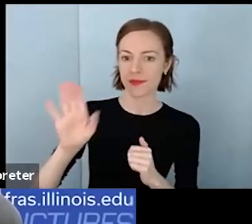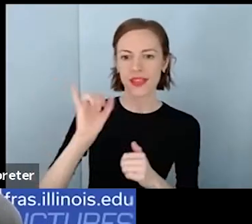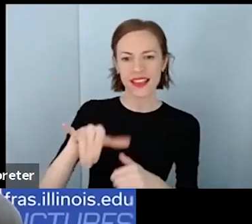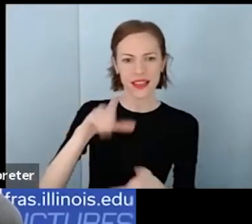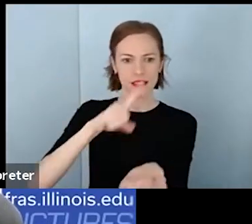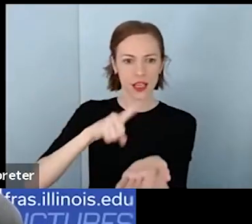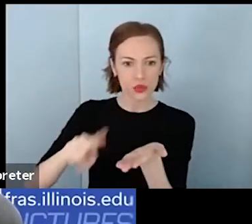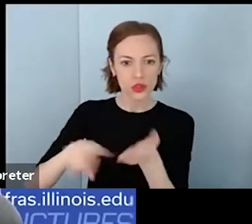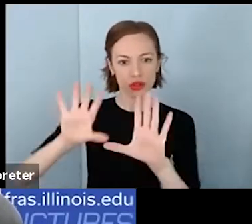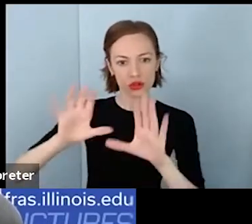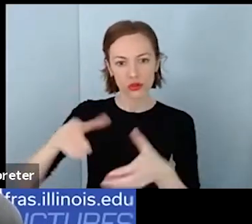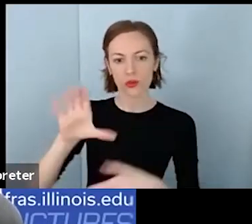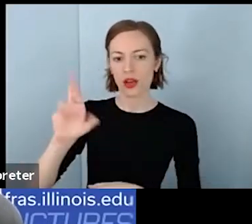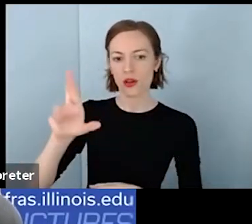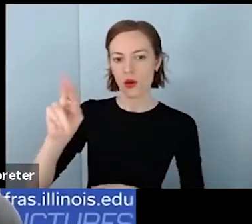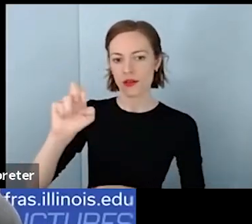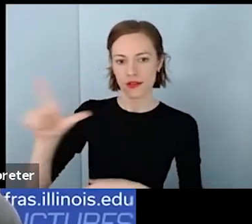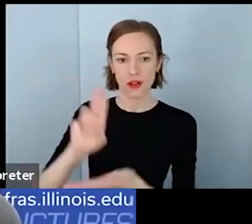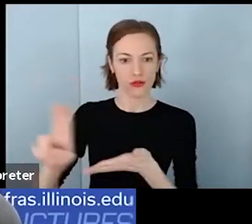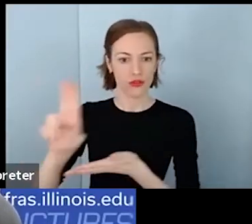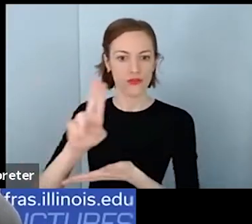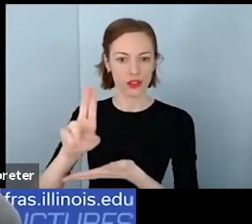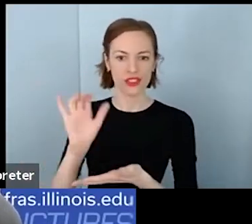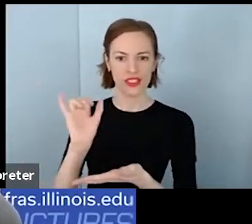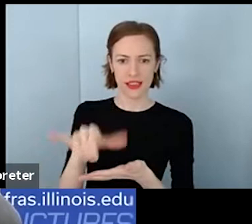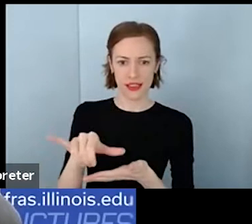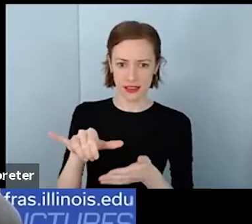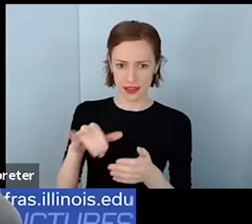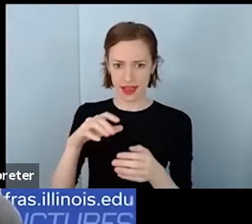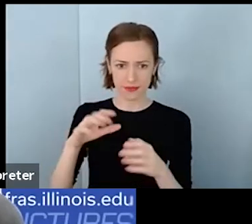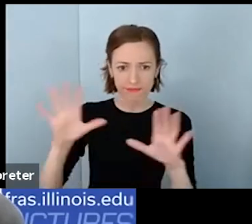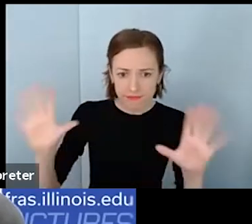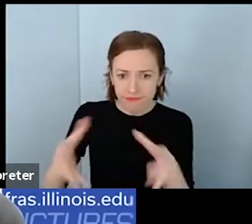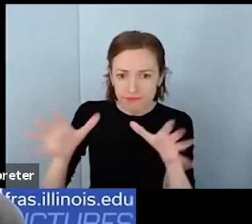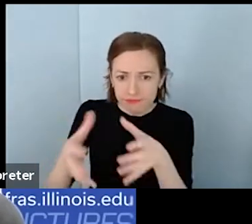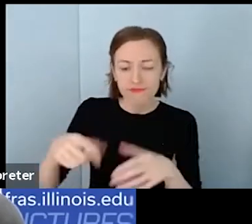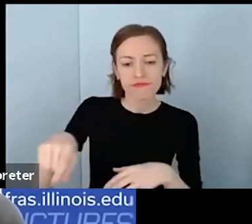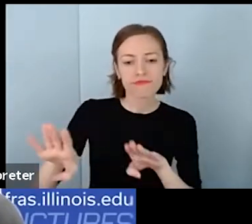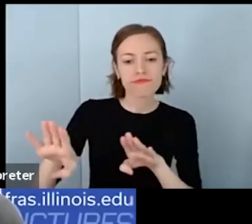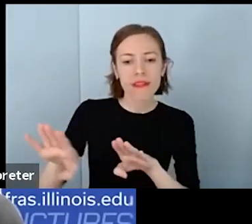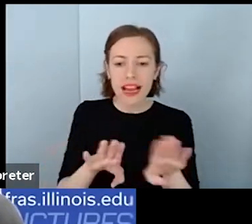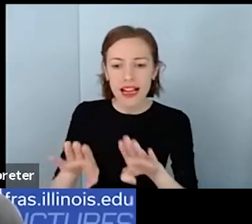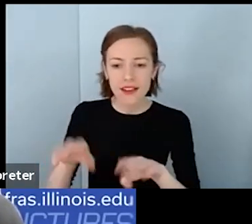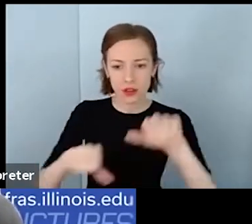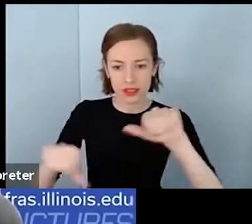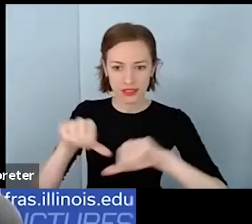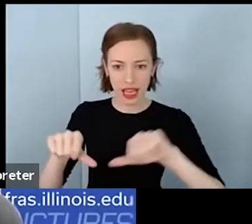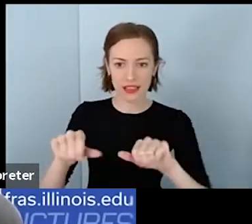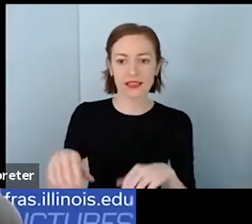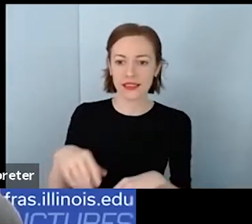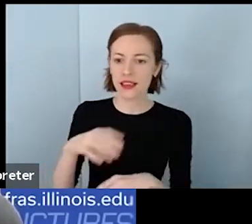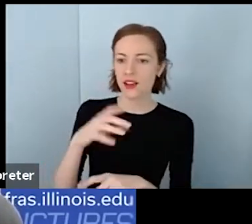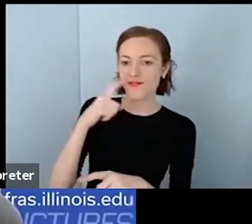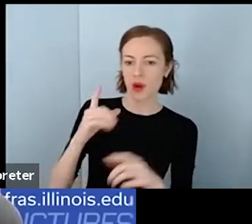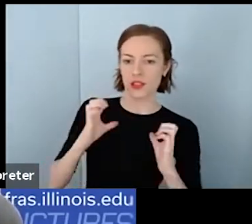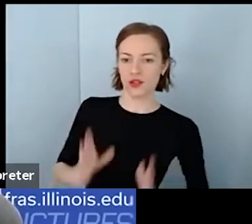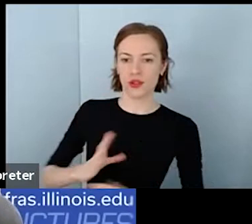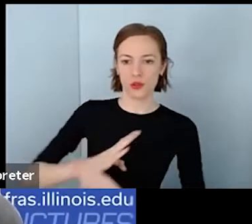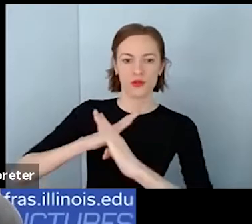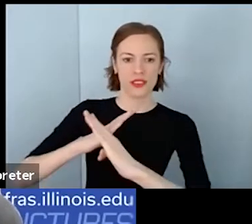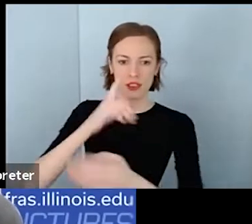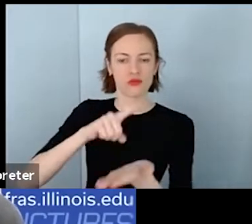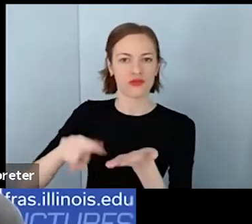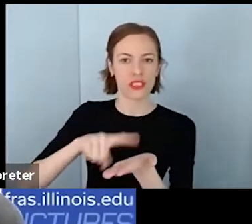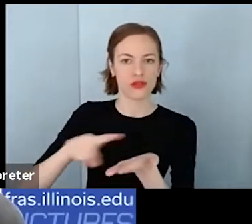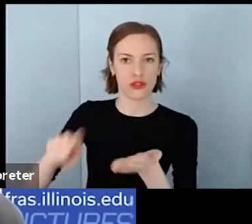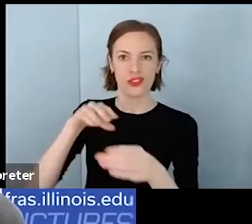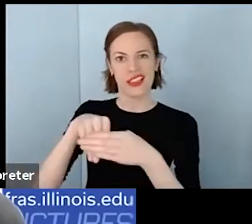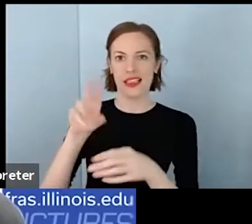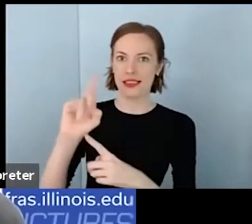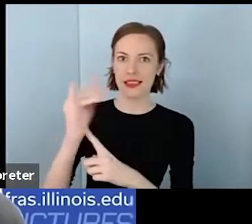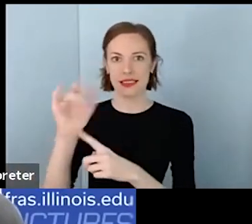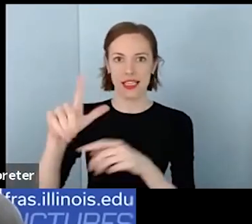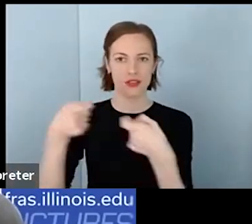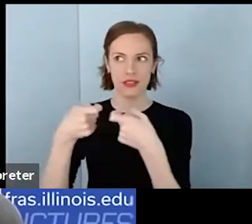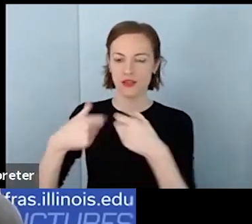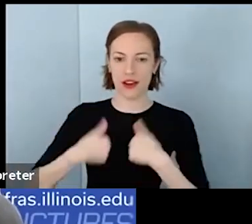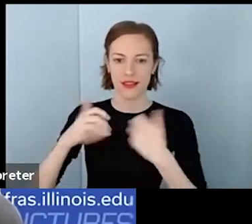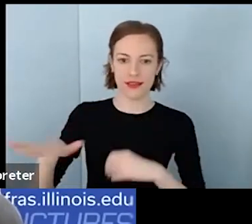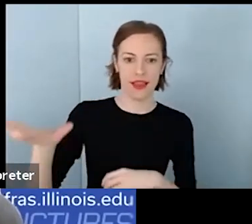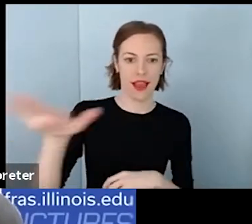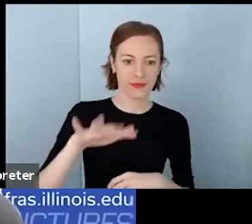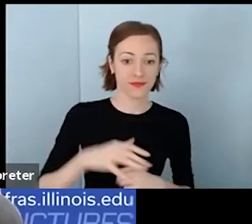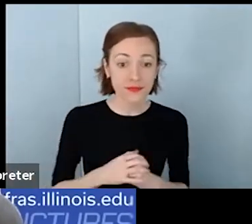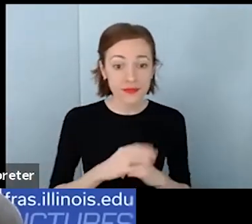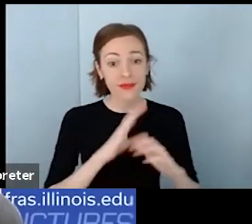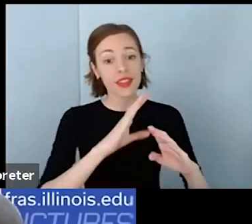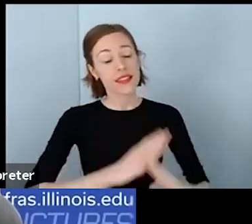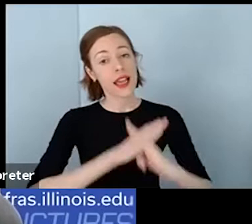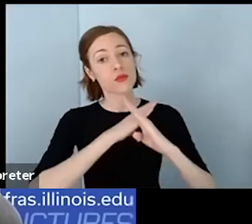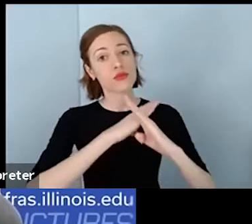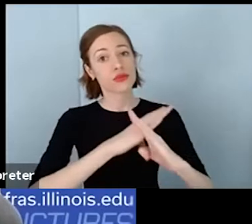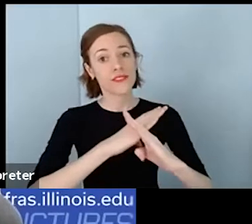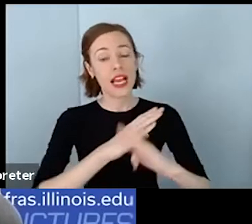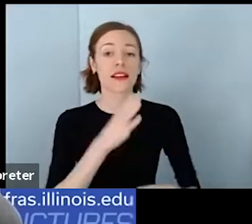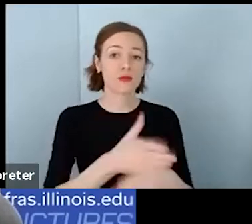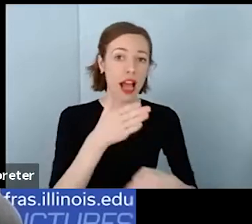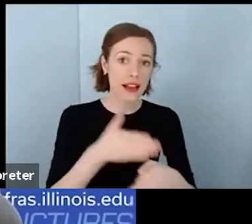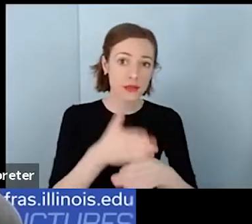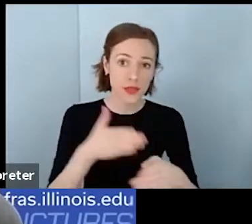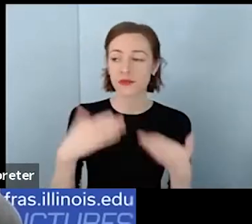science, and behavioral consumer protection research for digital life. Cat lab has worked with communities of 10s of millions of people on social media platforms to test ideas for preventing harassment broadening gender diversity on social media.